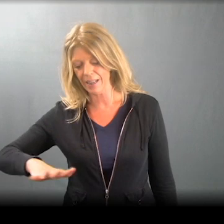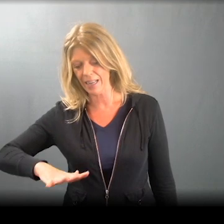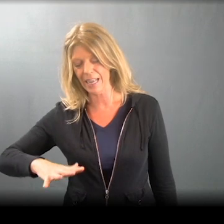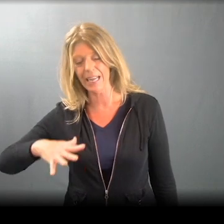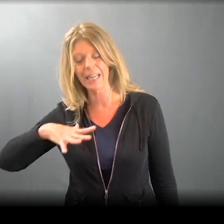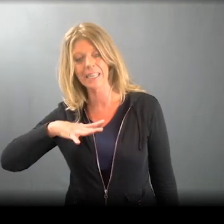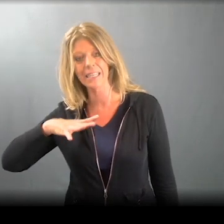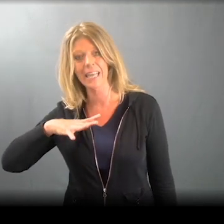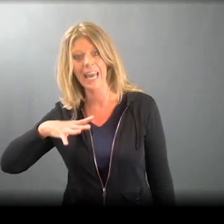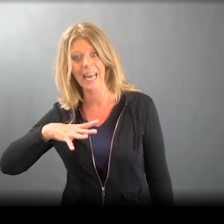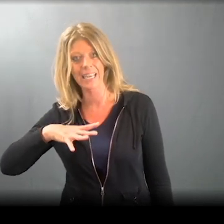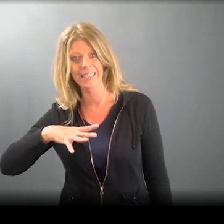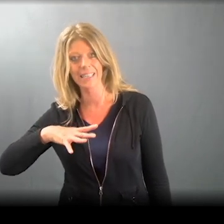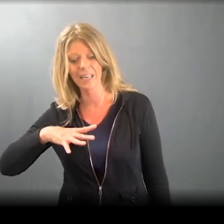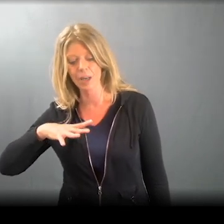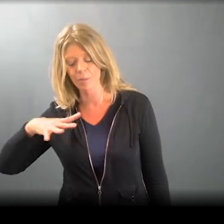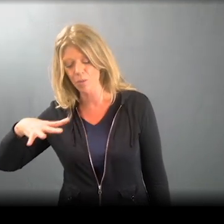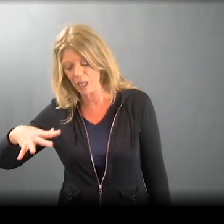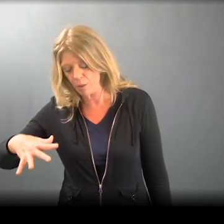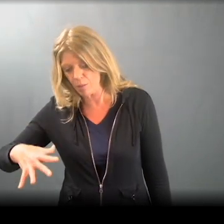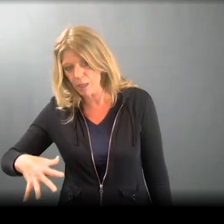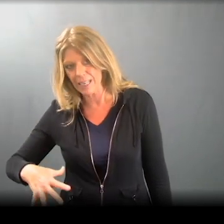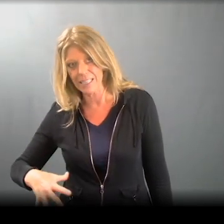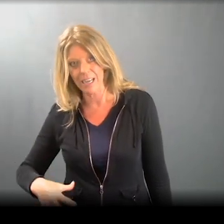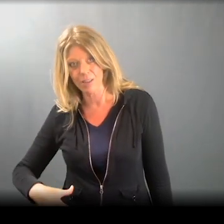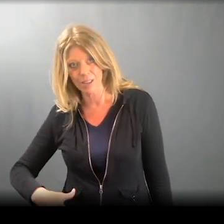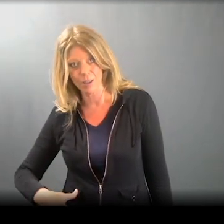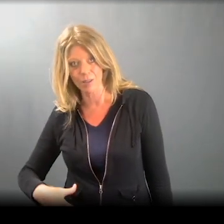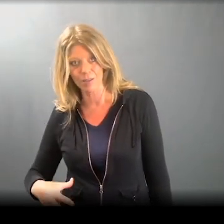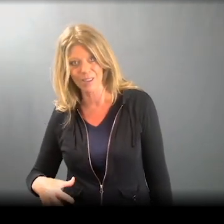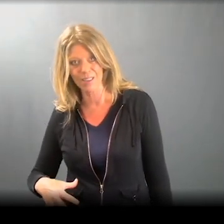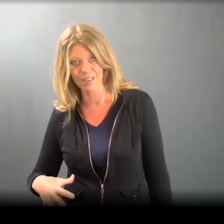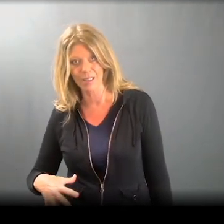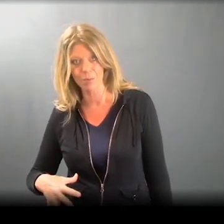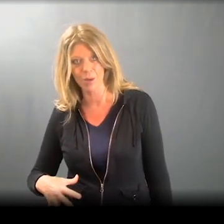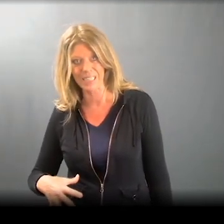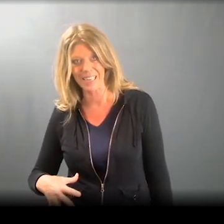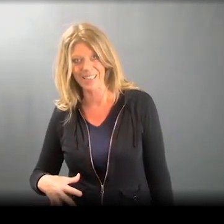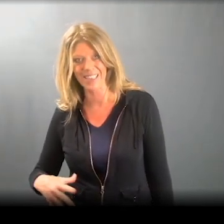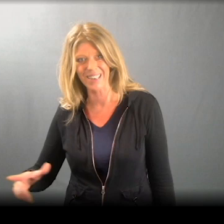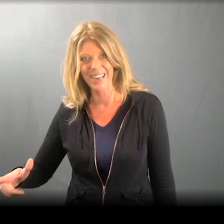And then, this is CASE, and we're going to bring it down to this word down here.